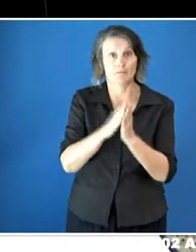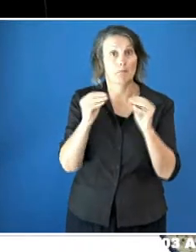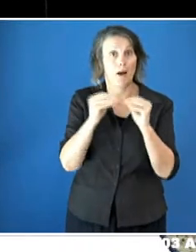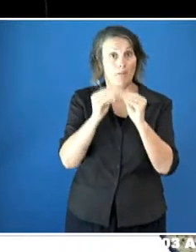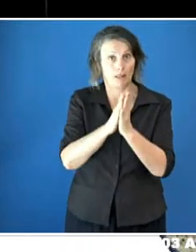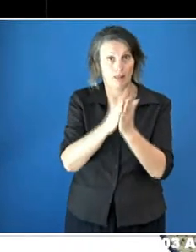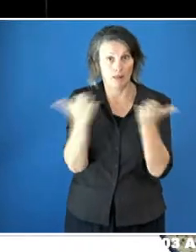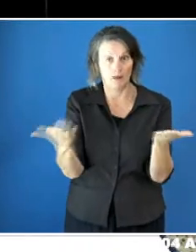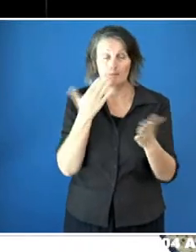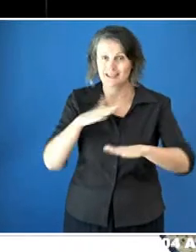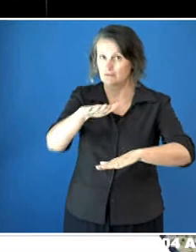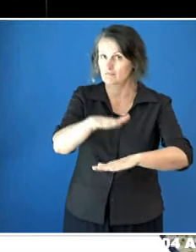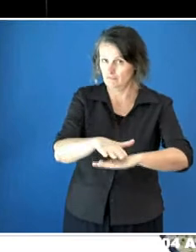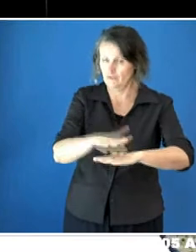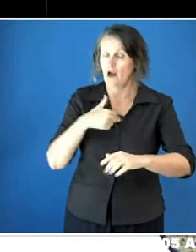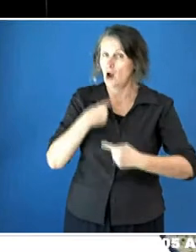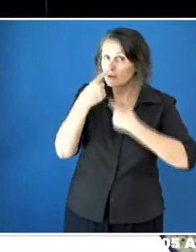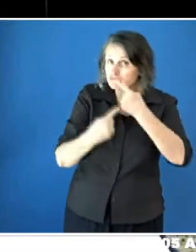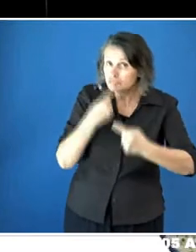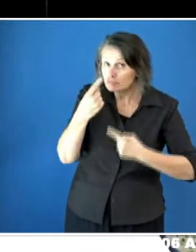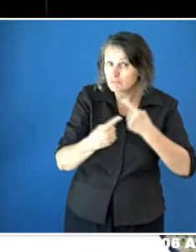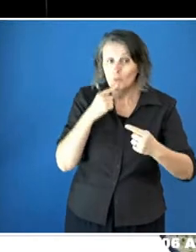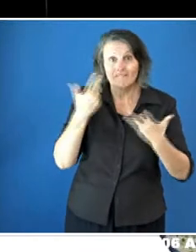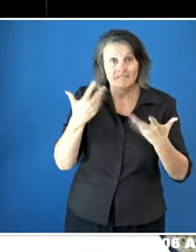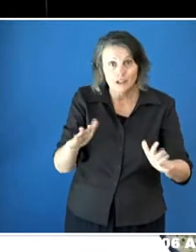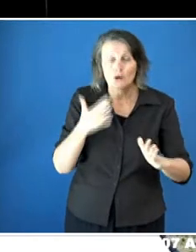I'm going to read the oath to you and at the end please say yes or I do.